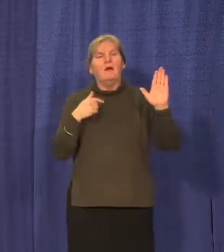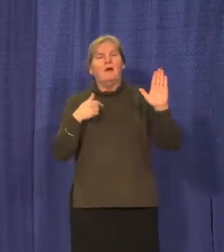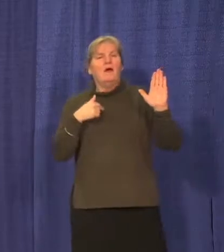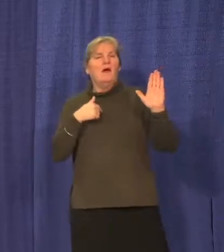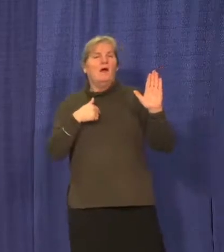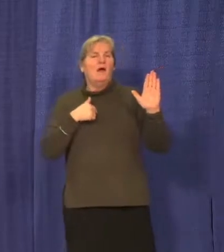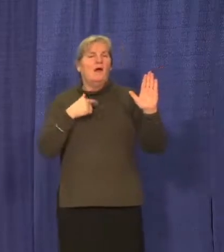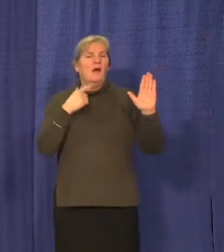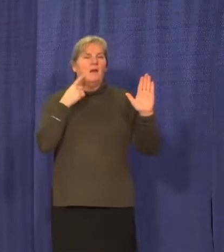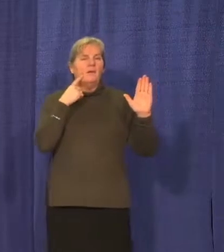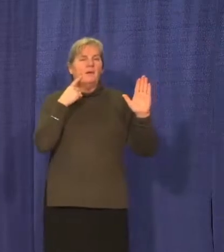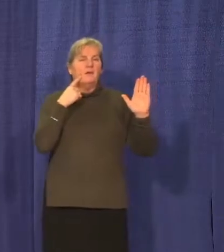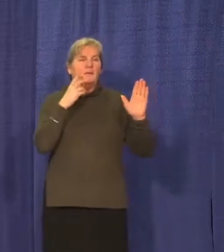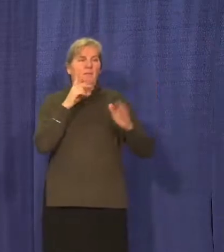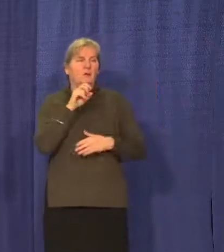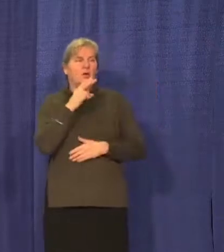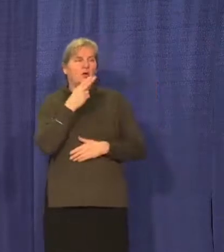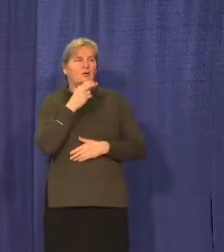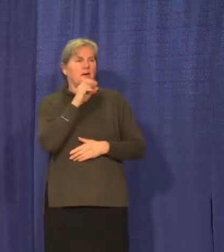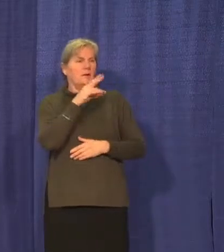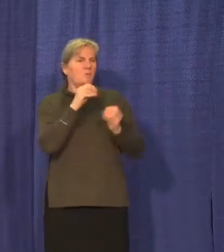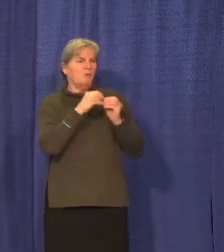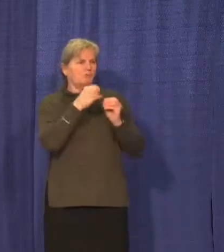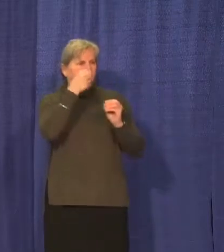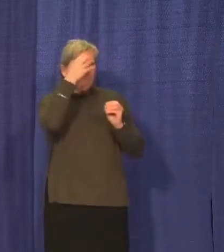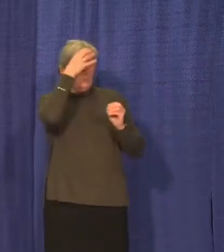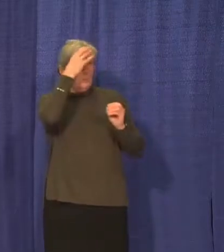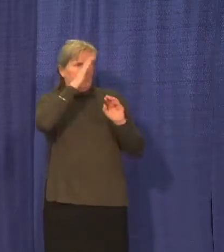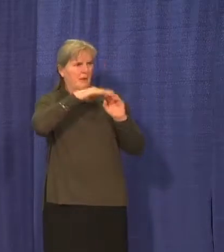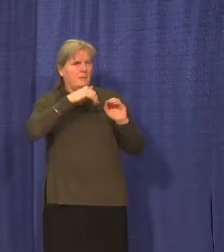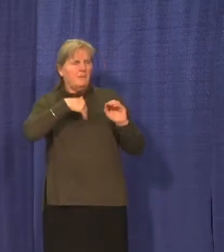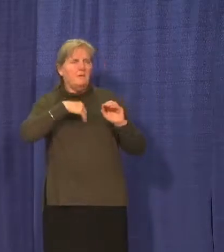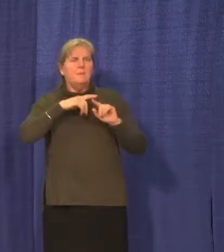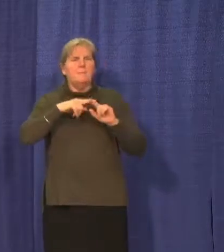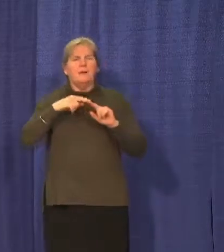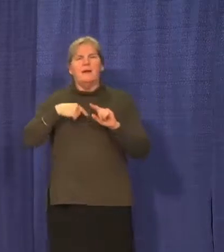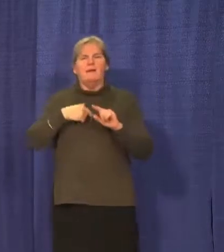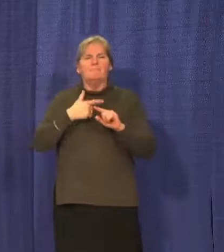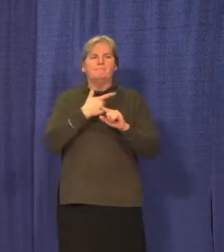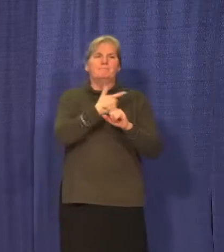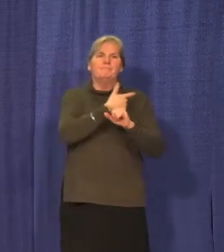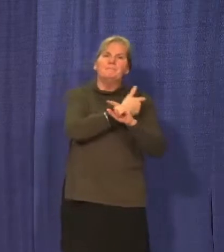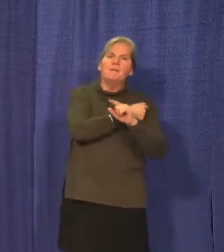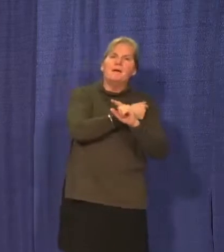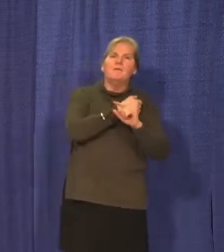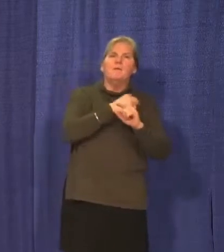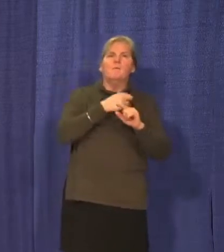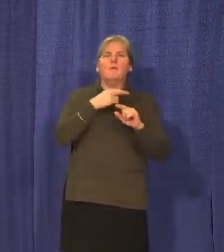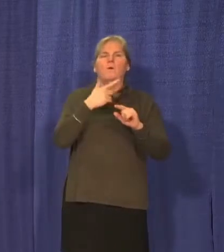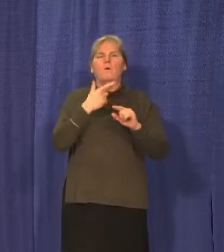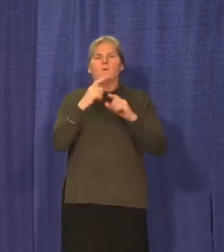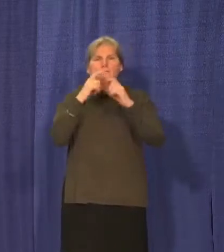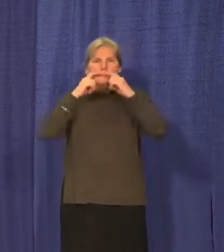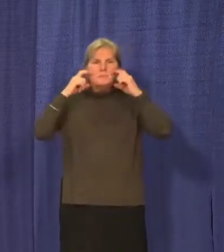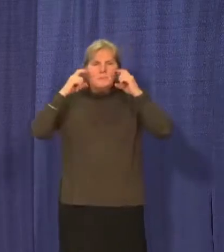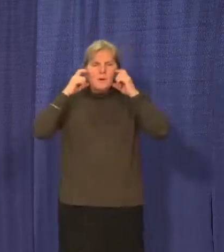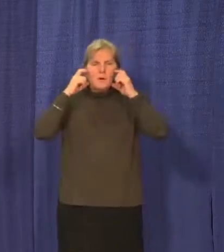I think what we are going to see, and I think Dr Hanley would be the authority on this, again whether it is a vaccine or